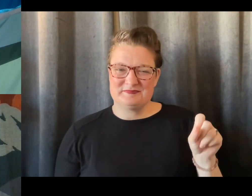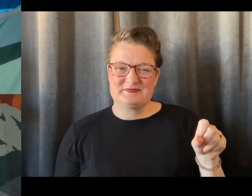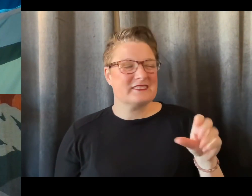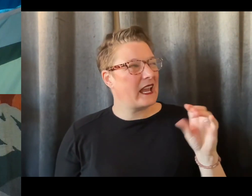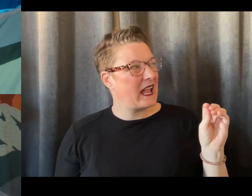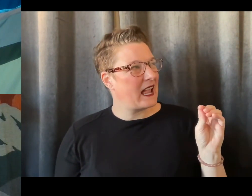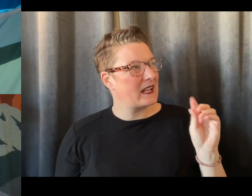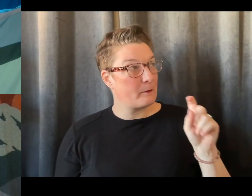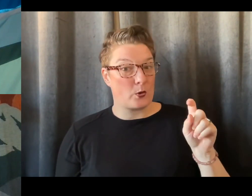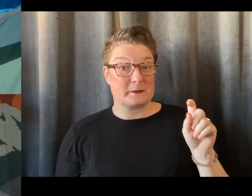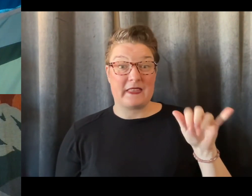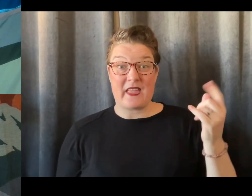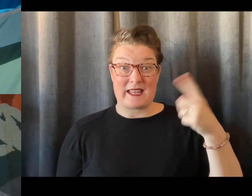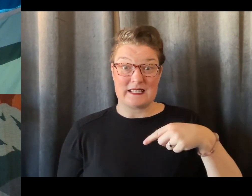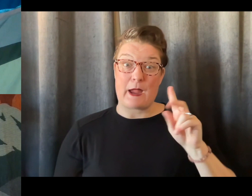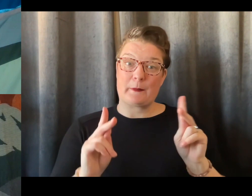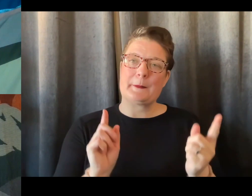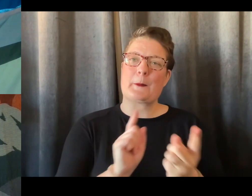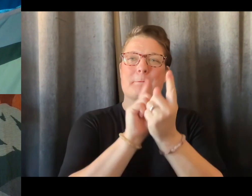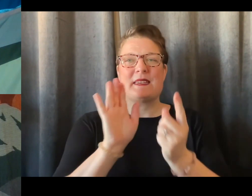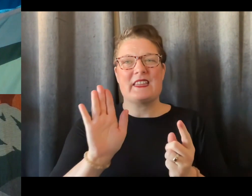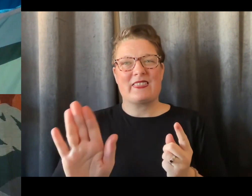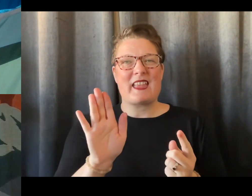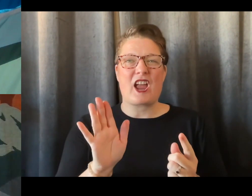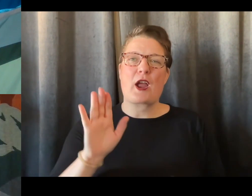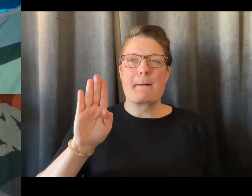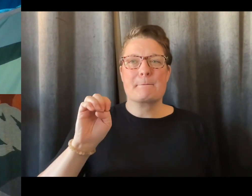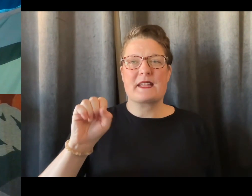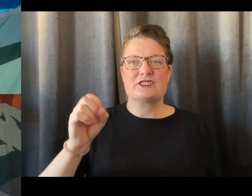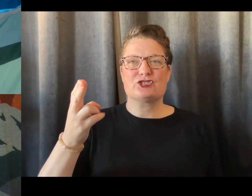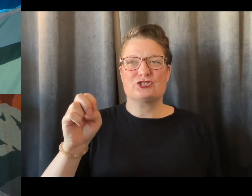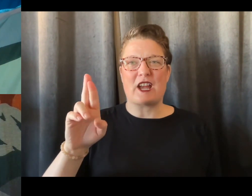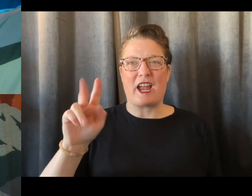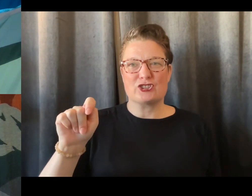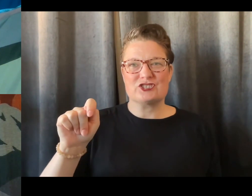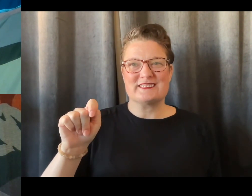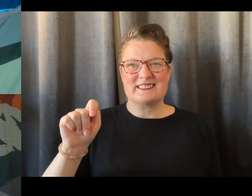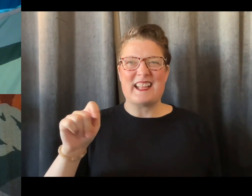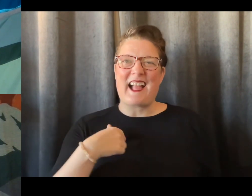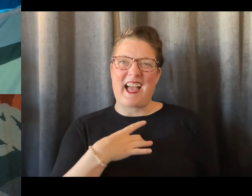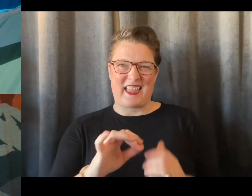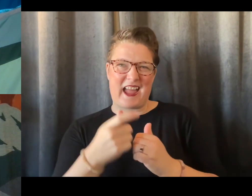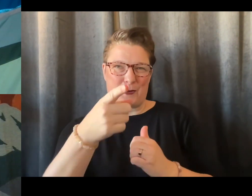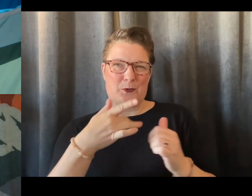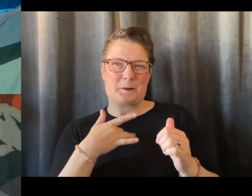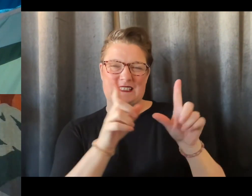would like meet their beshert and there's kind of a thing of like the. I like the way that you'll frame it as like the people who want to be chosen.